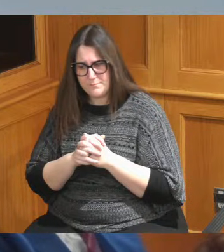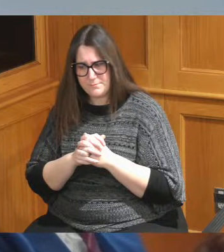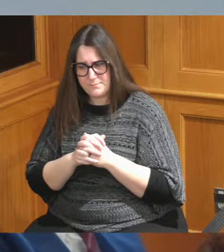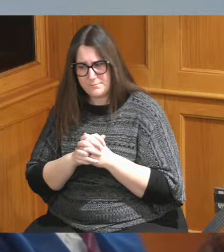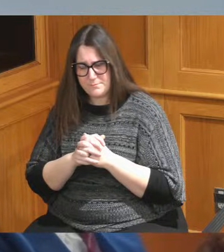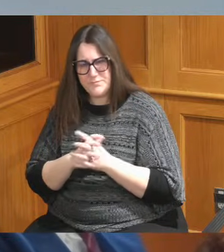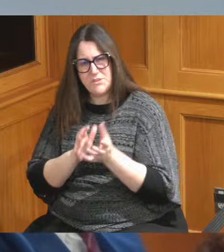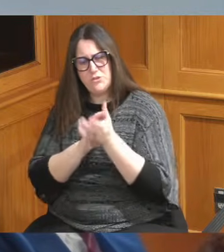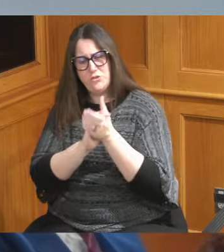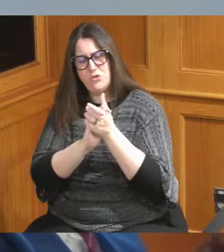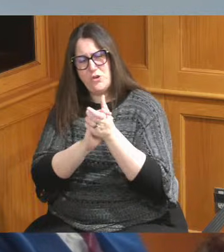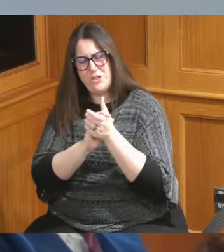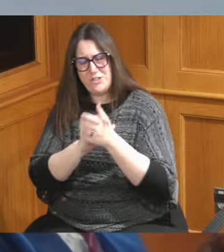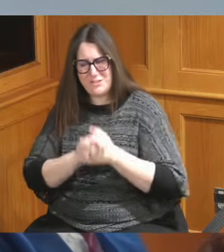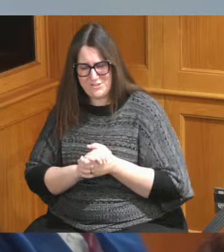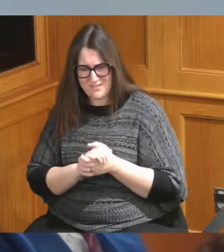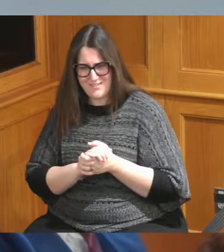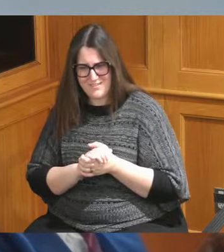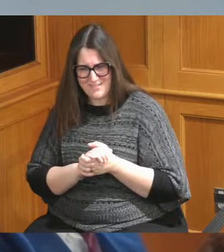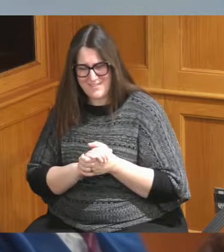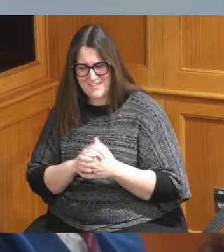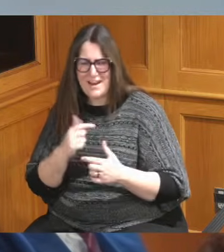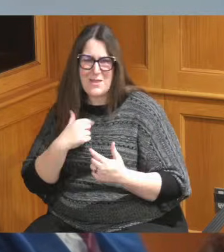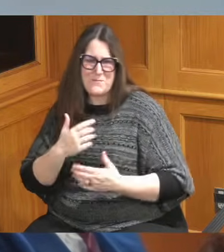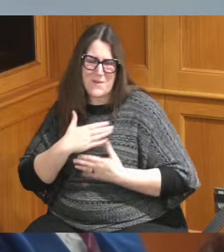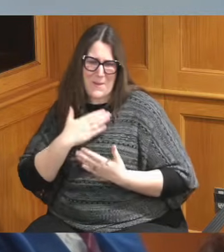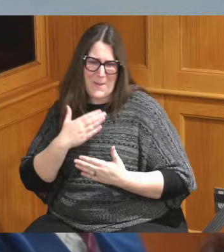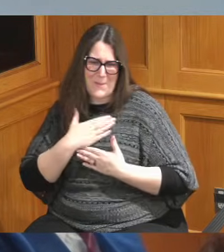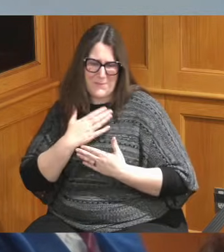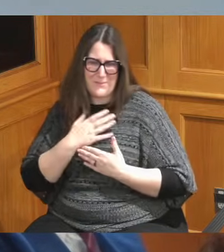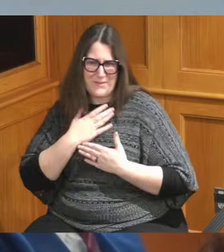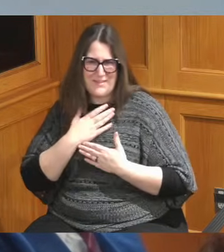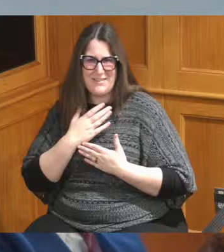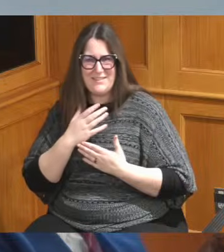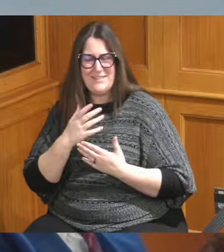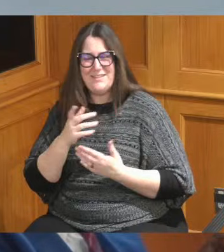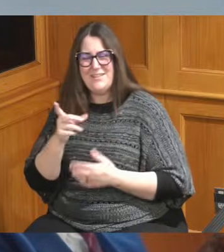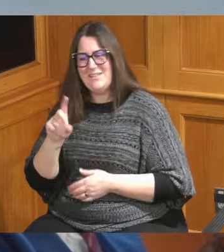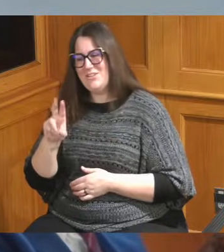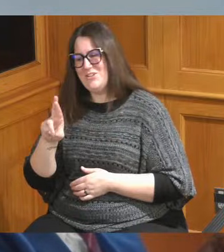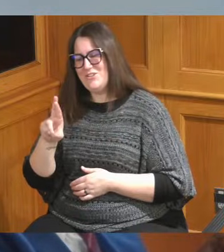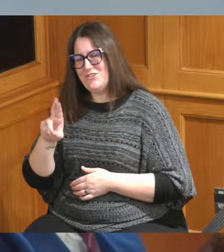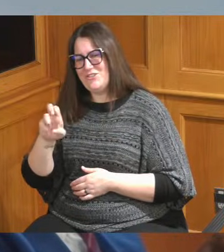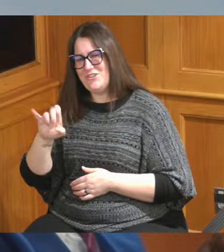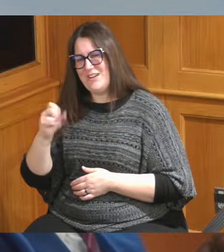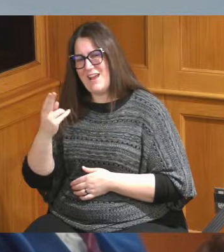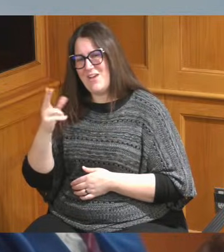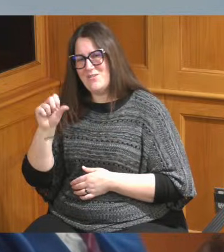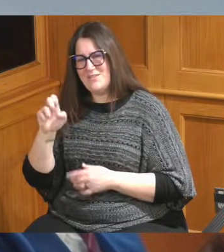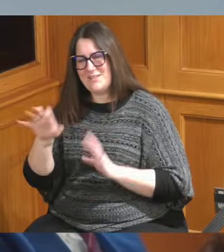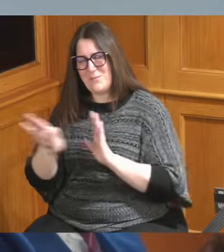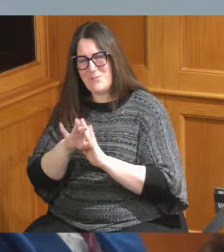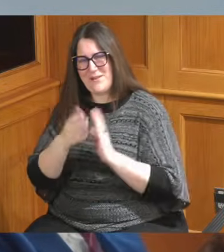congratulations and certainly happy Commissioner Driehaus has brought you forward. Would you like